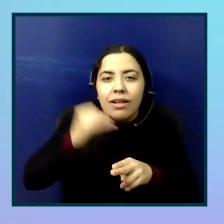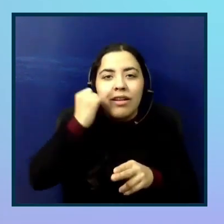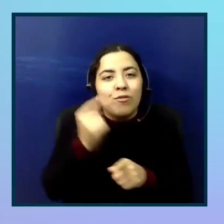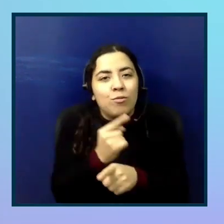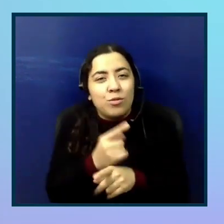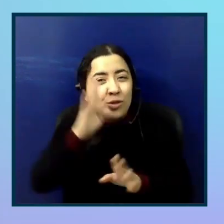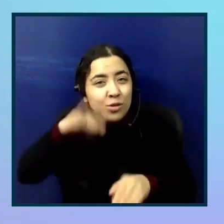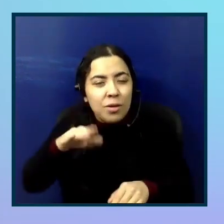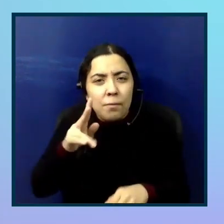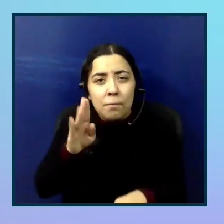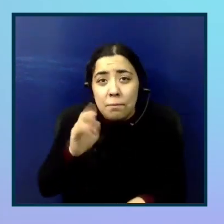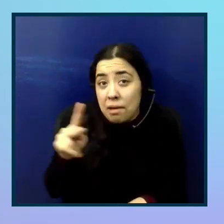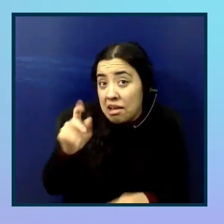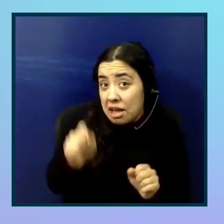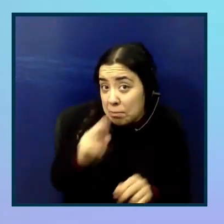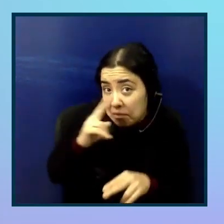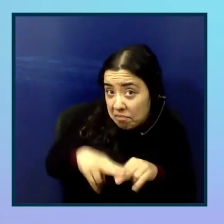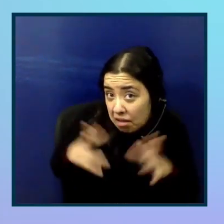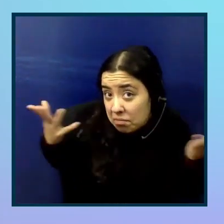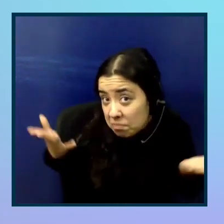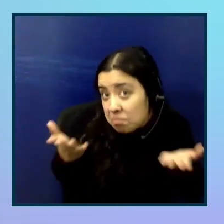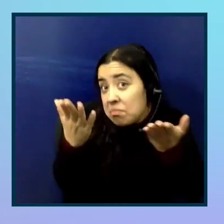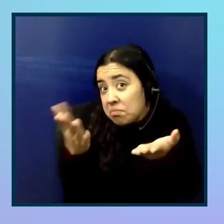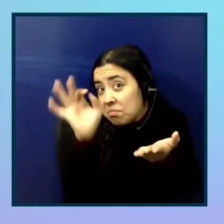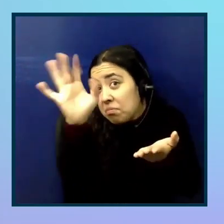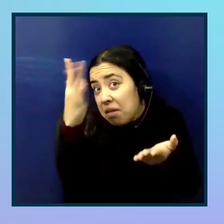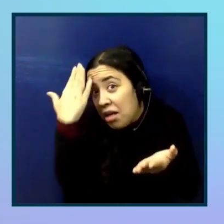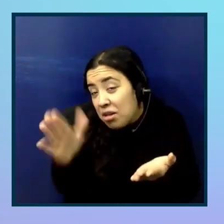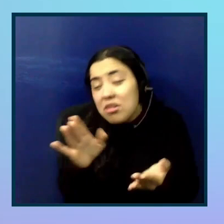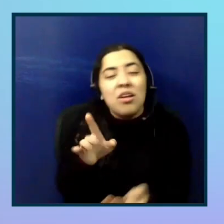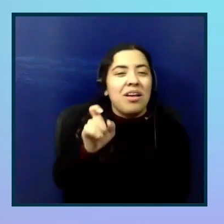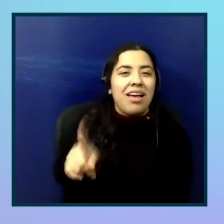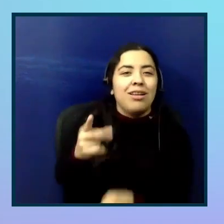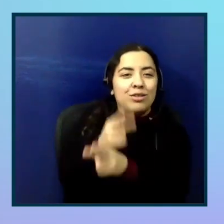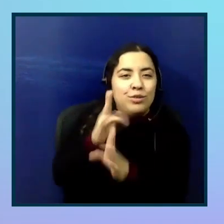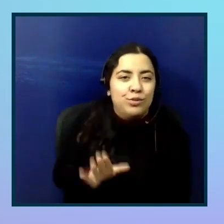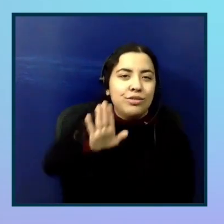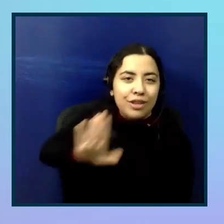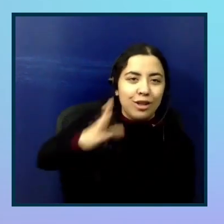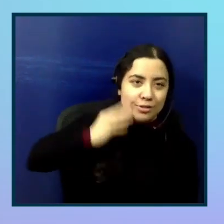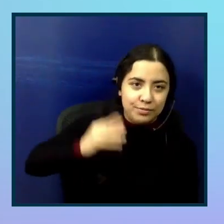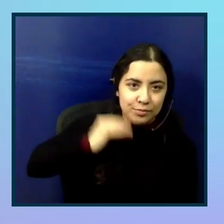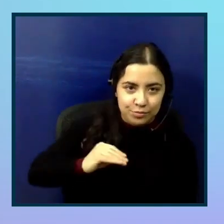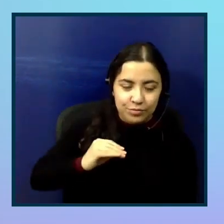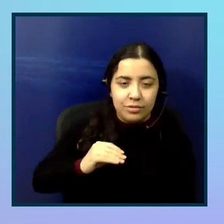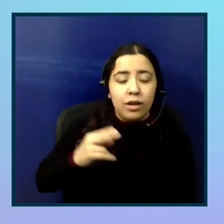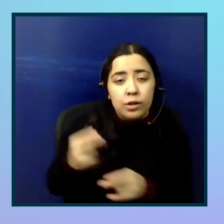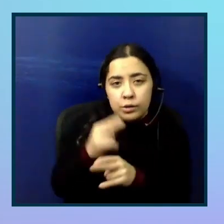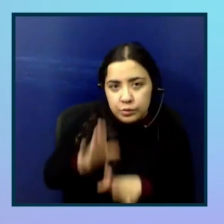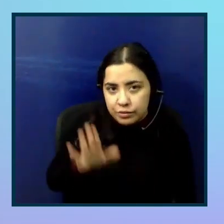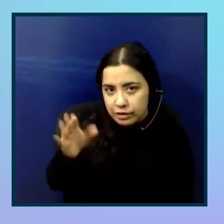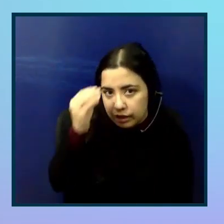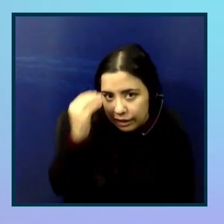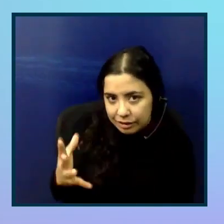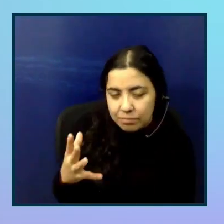"Can banking be fun?" I don't know, they always ask our users, but user data is the only time where you can actually define that.